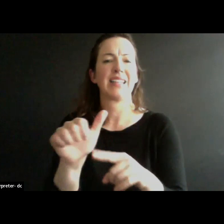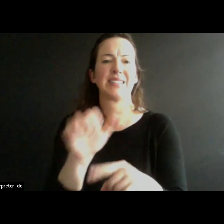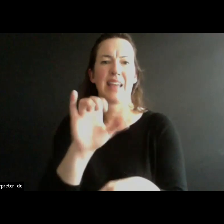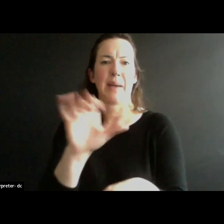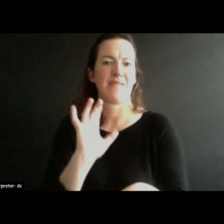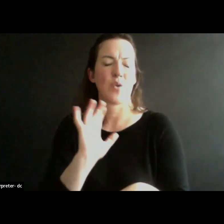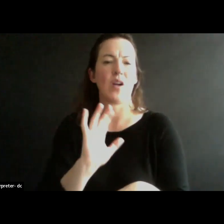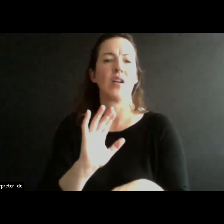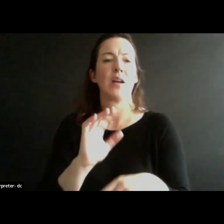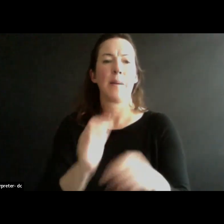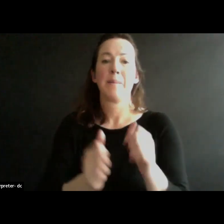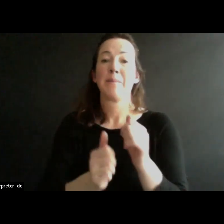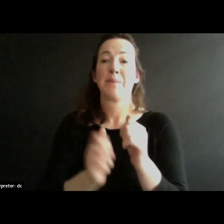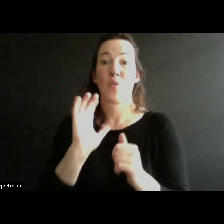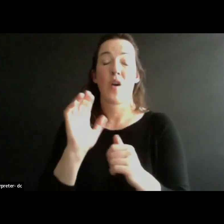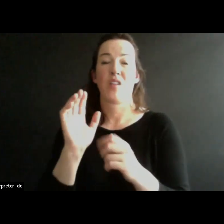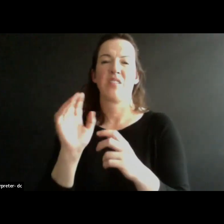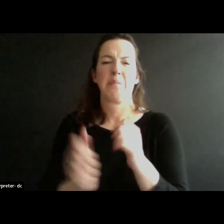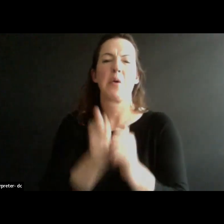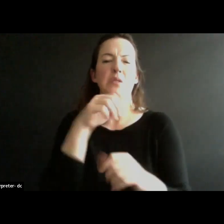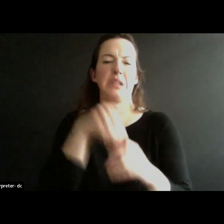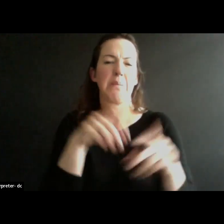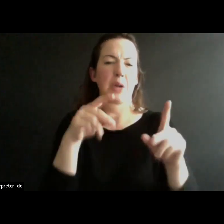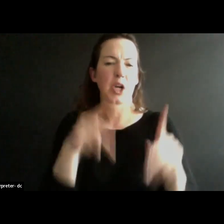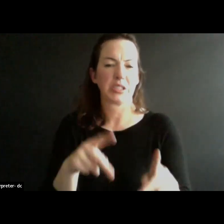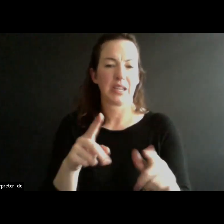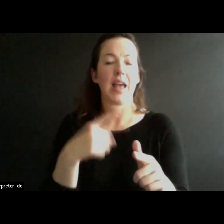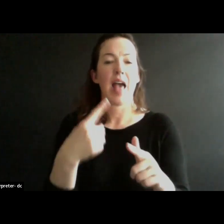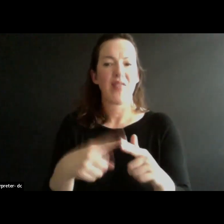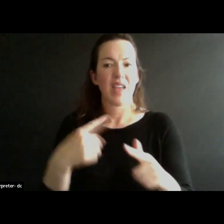classes were in person, and then ultimately what we did is partner with school districts